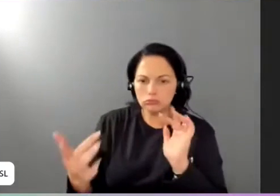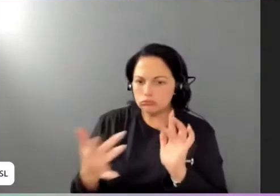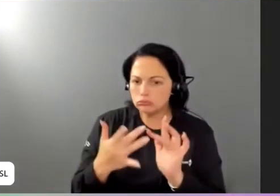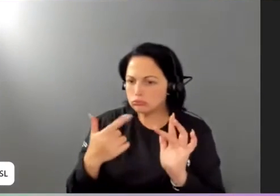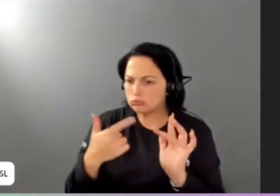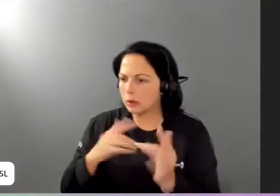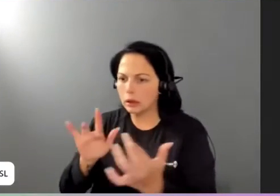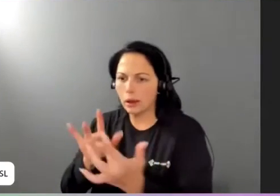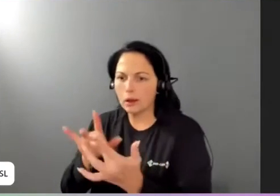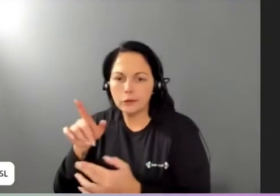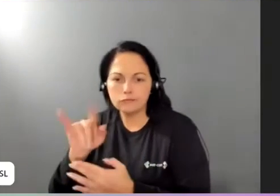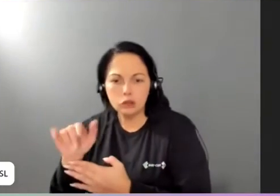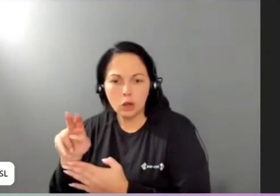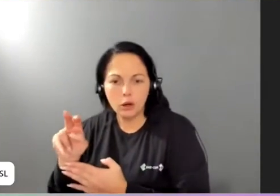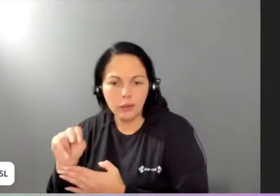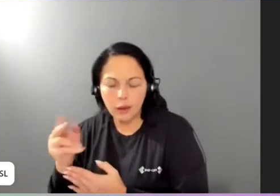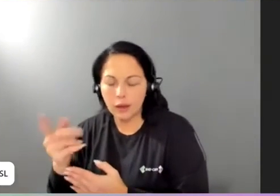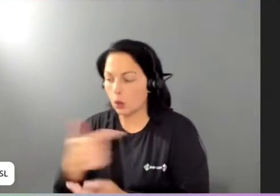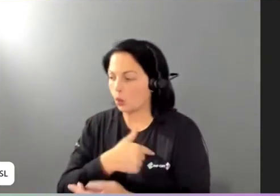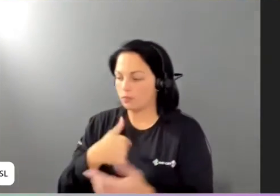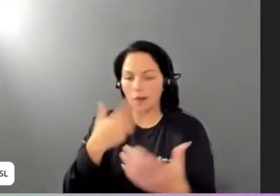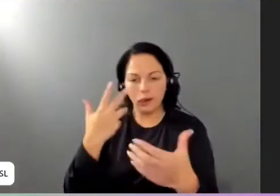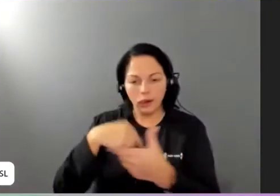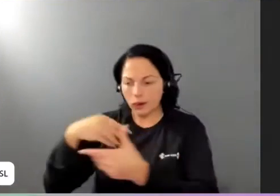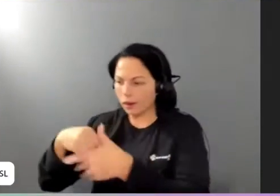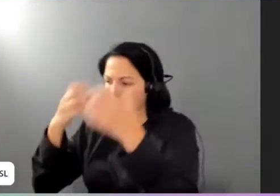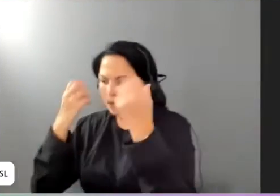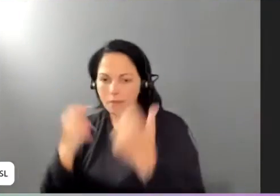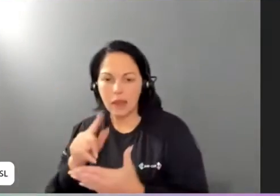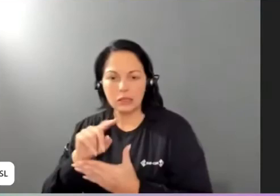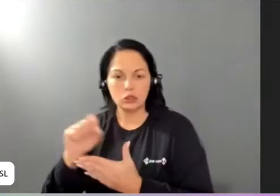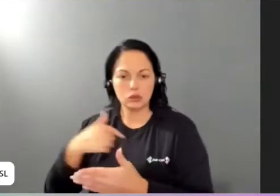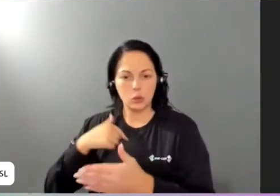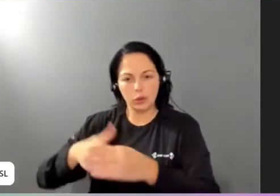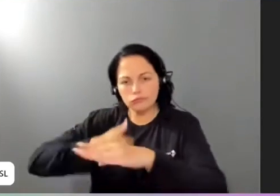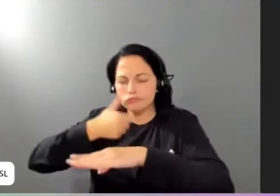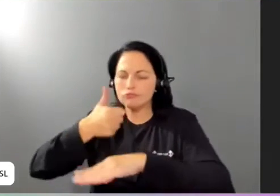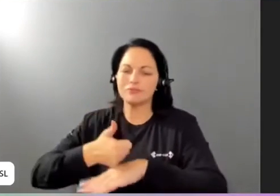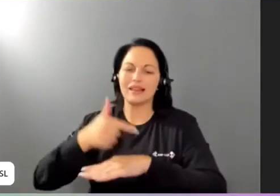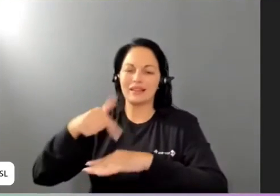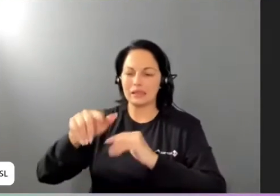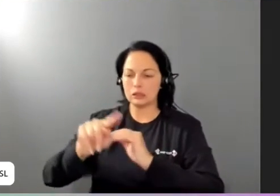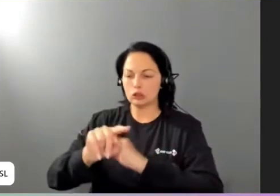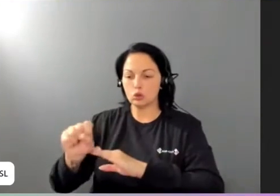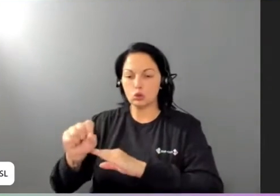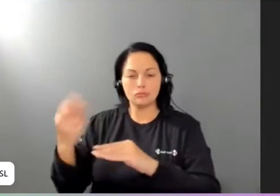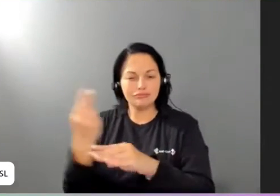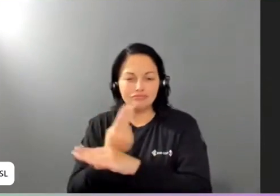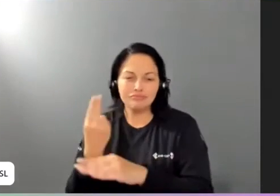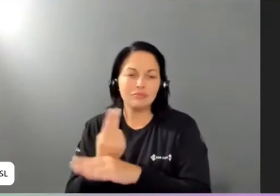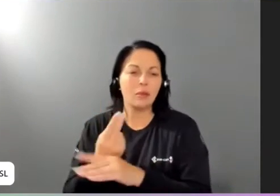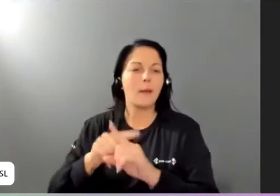and find the best fit for your organization. [JAMES] And absolutely feel free to reach out to Jonathan on the